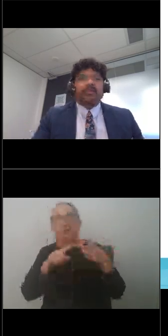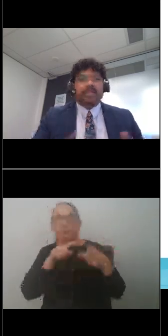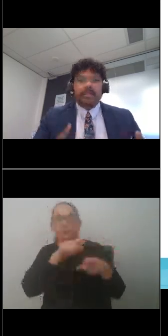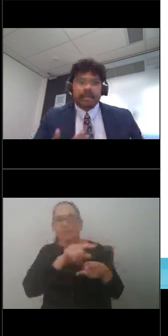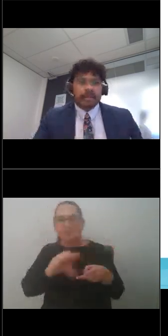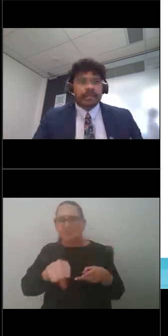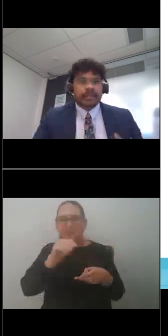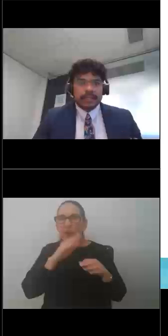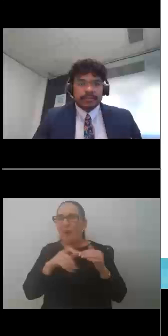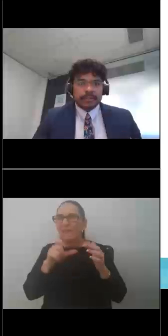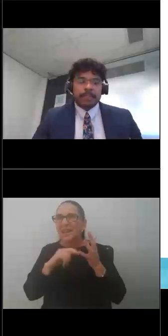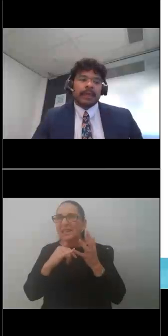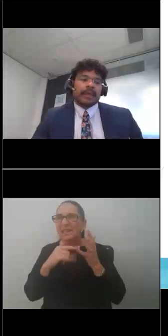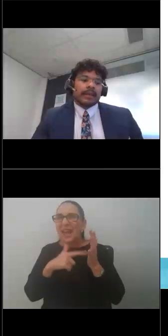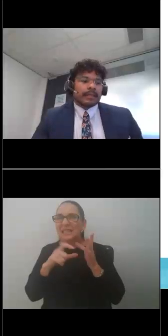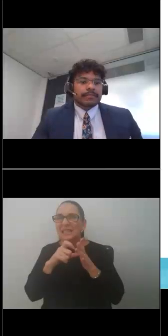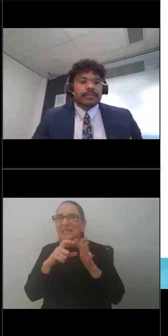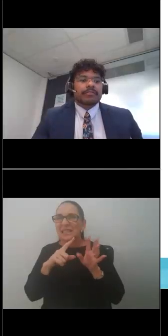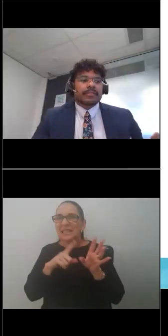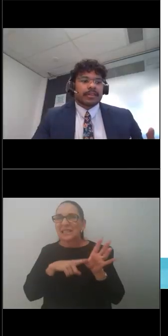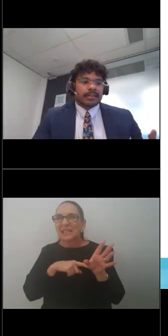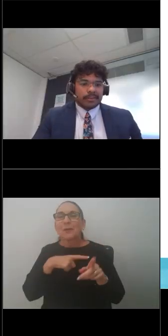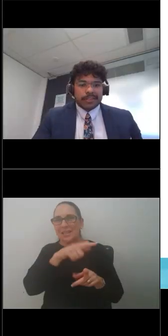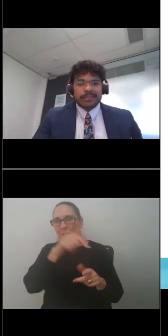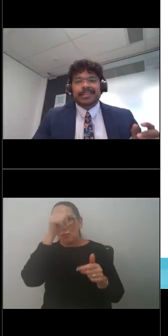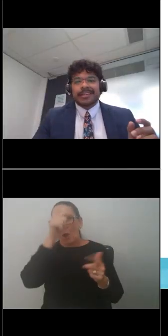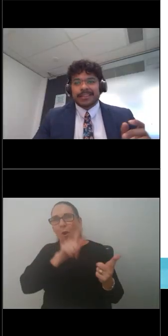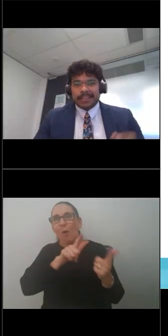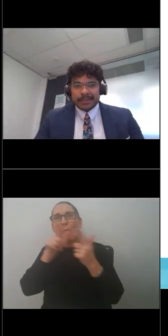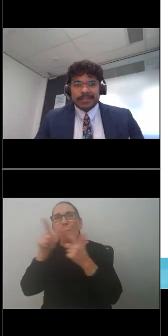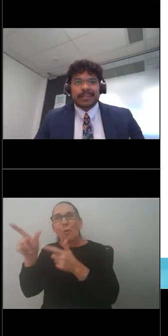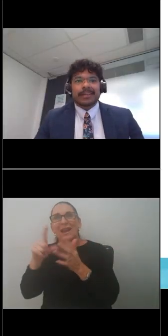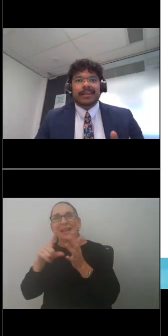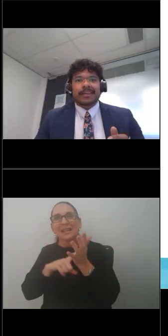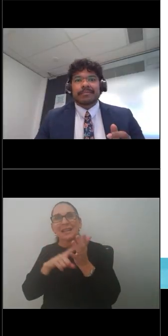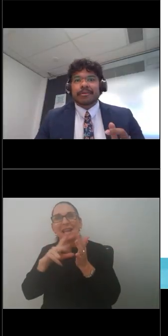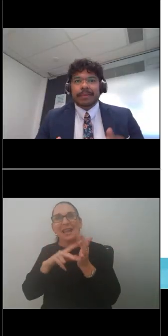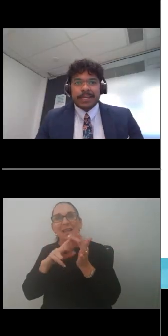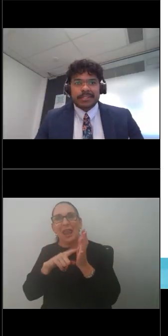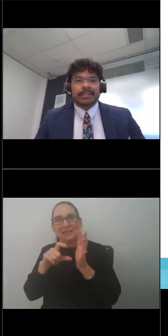because he knew he was in Cleveland and he left off the not guilty and the guilty and probation